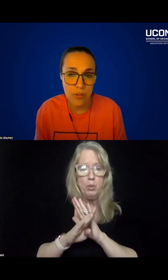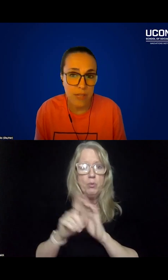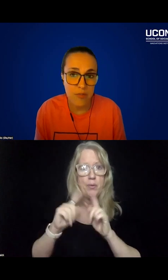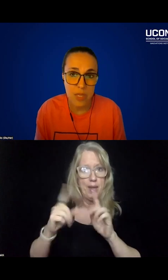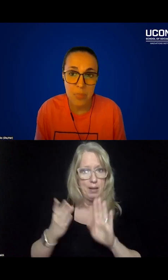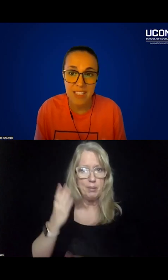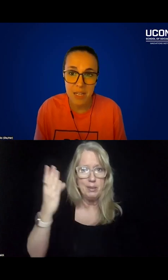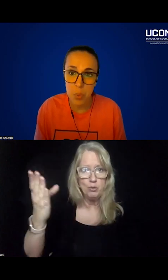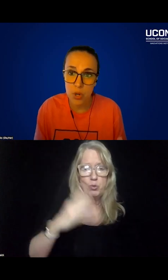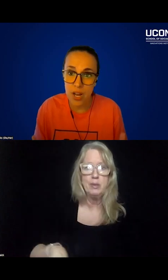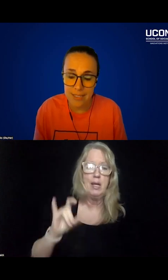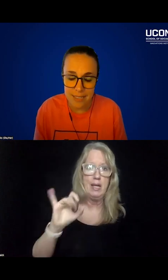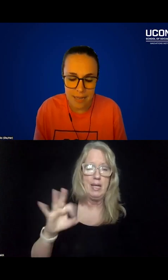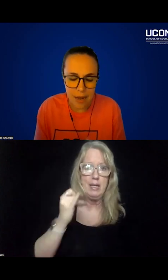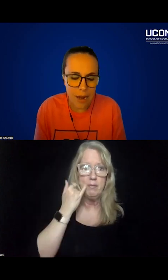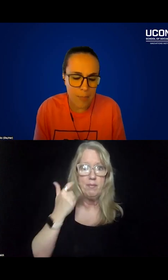WHETHER THEY HAVE BEEN PICKED UP OR NOT.